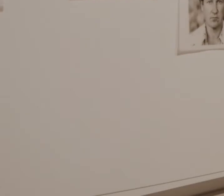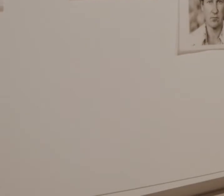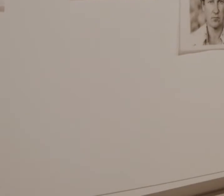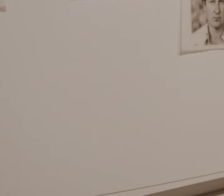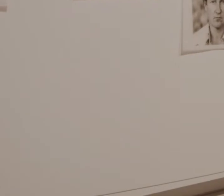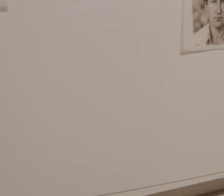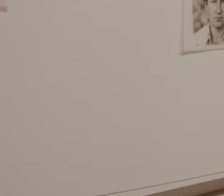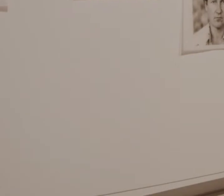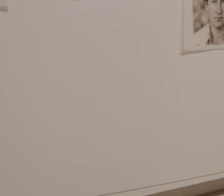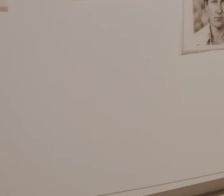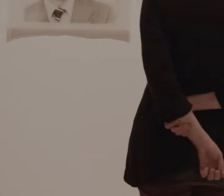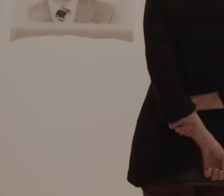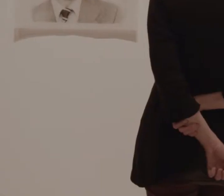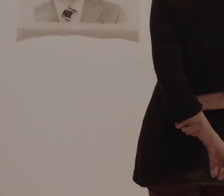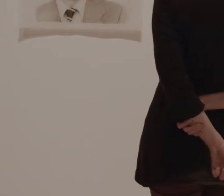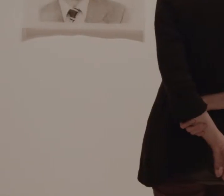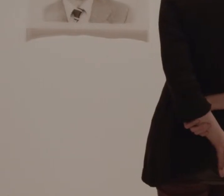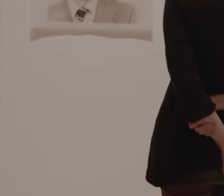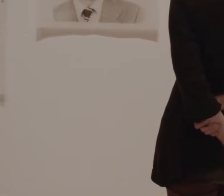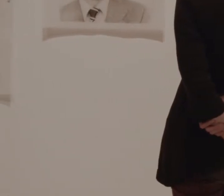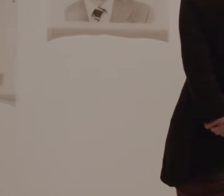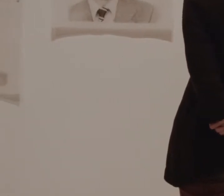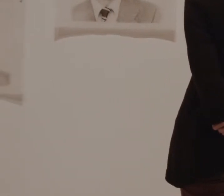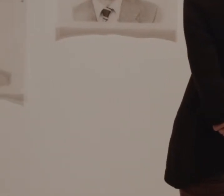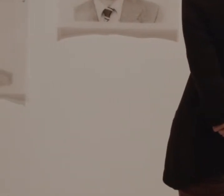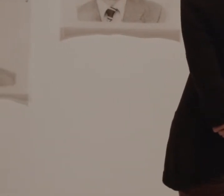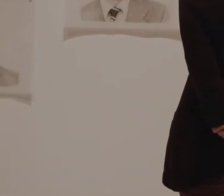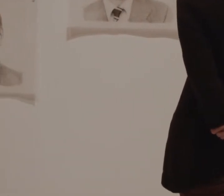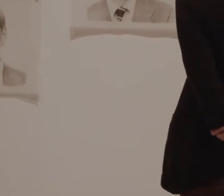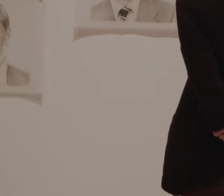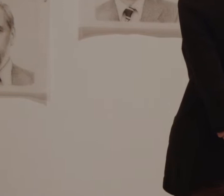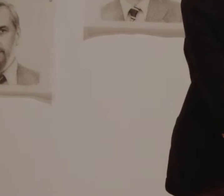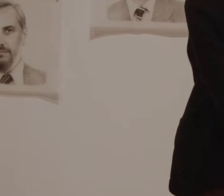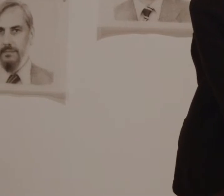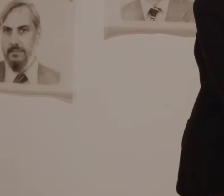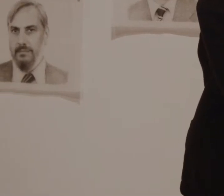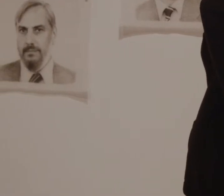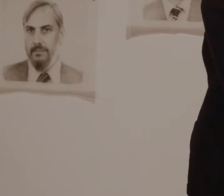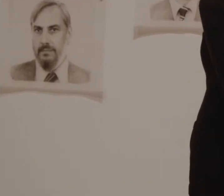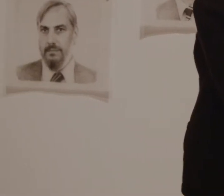She stops to look at art on a white gallery wall. The art consists of black and white portraits of people.